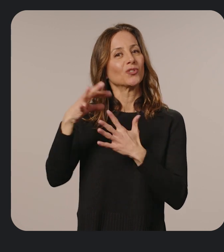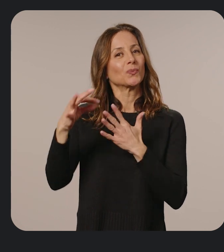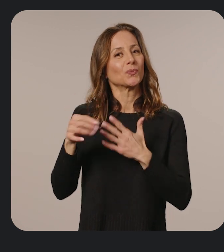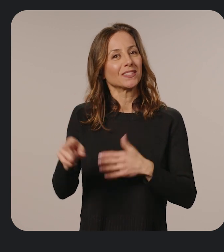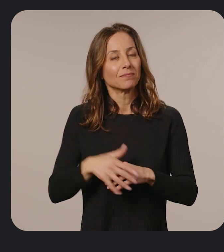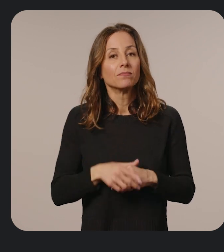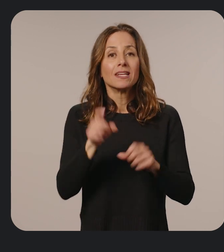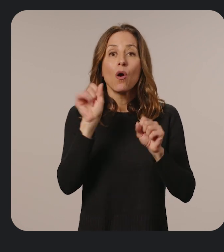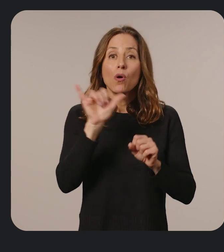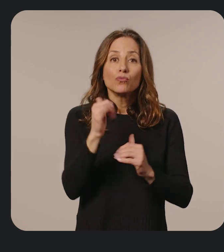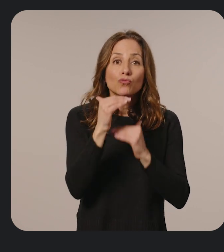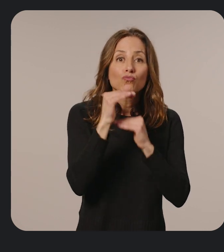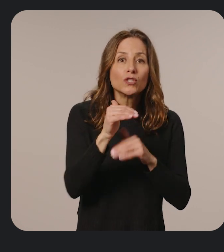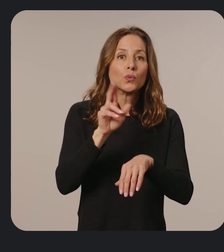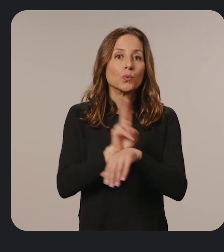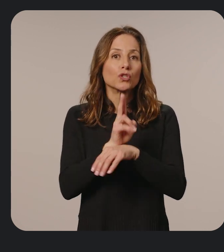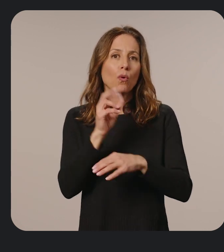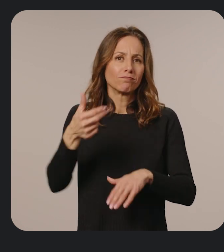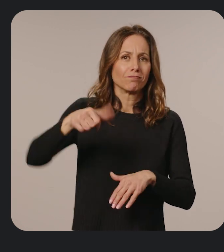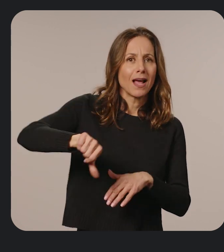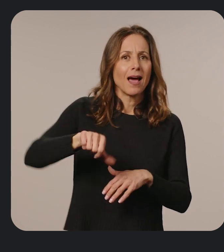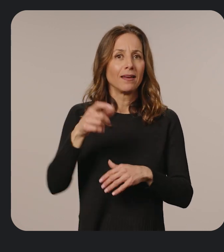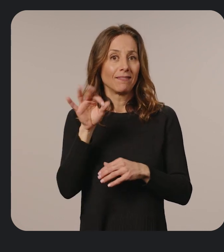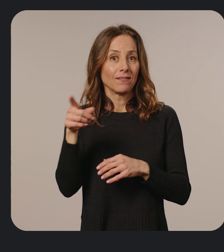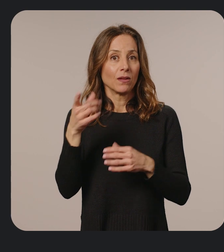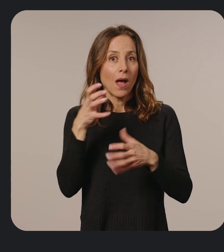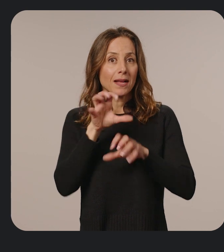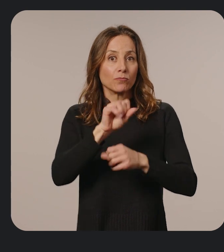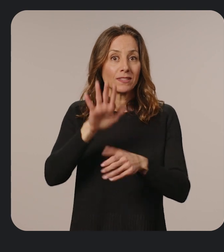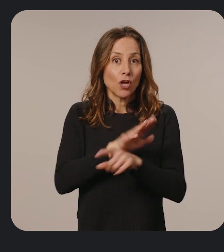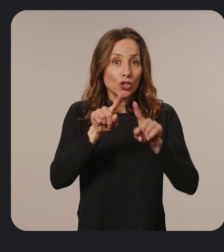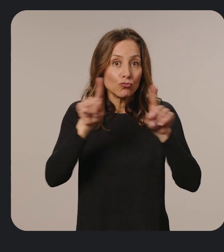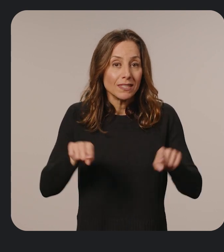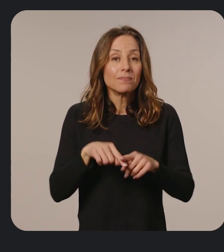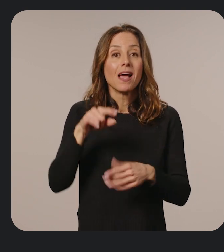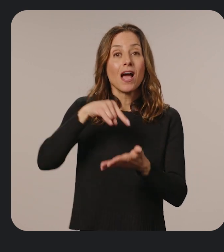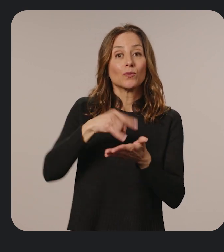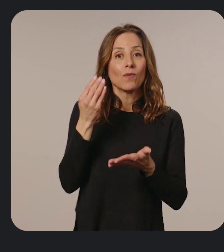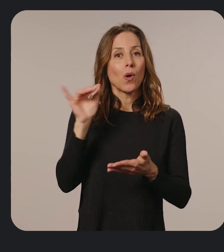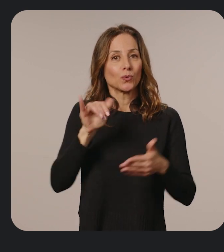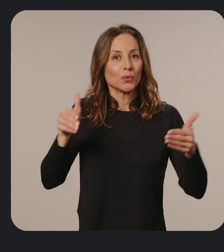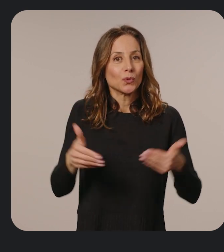You can also restrict the user to only allow or deny capturing the entire screen. Android 14 also introduces two new methods